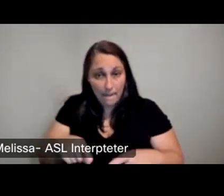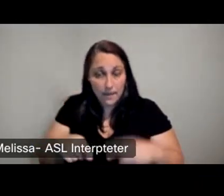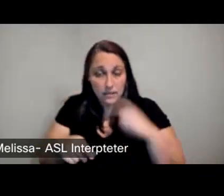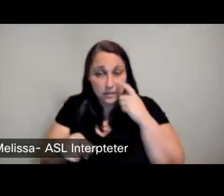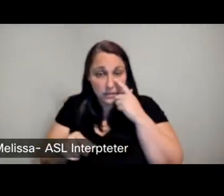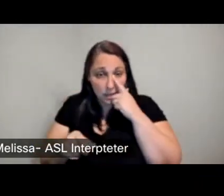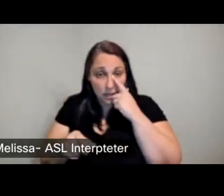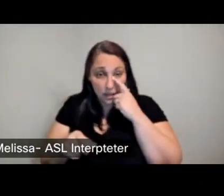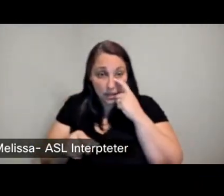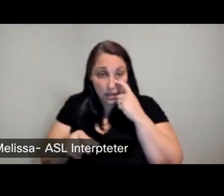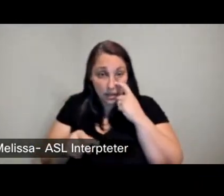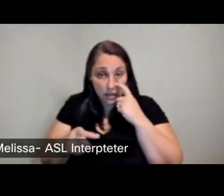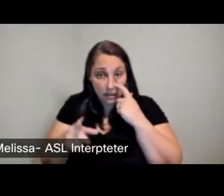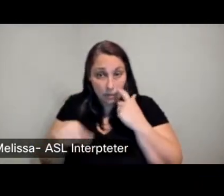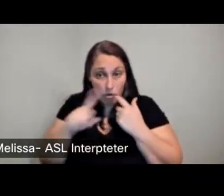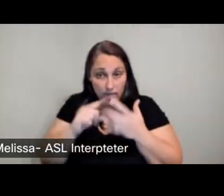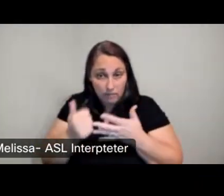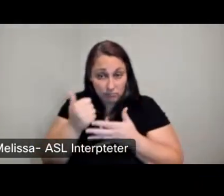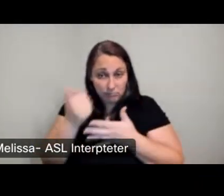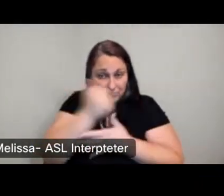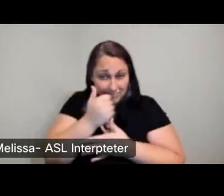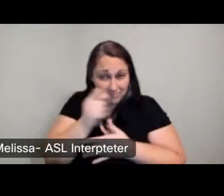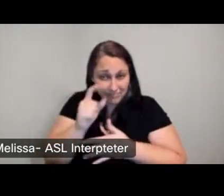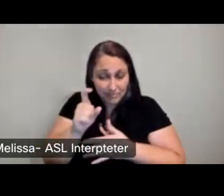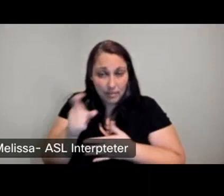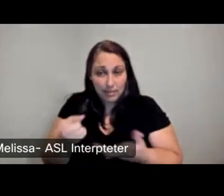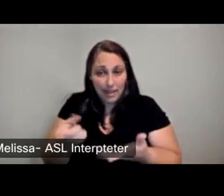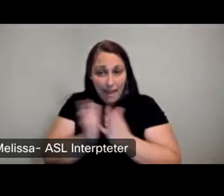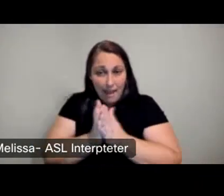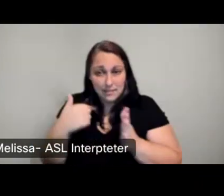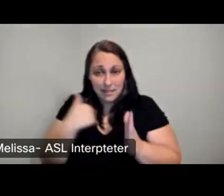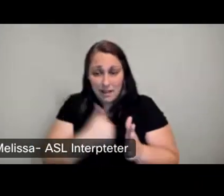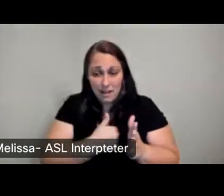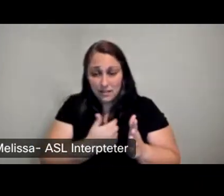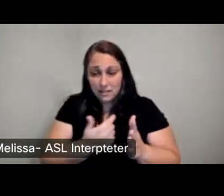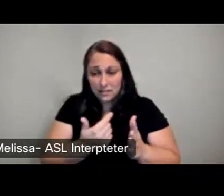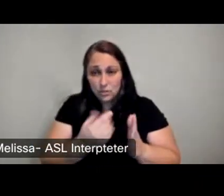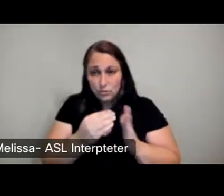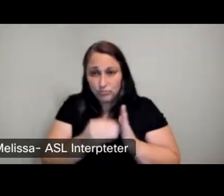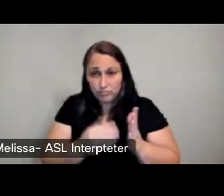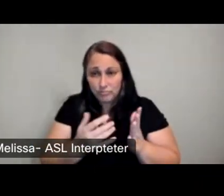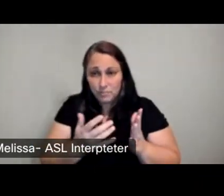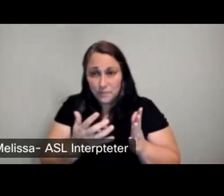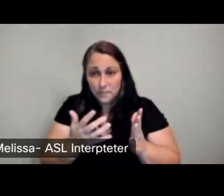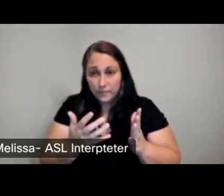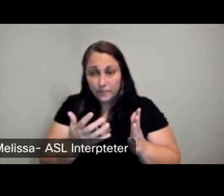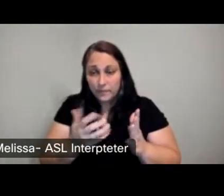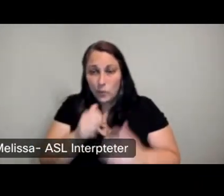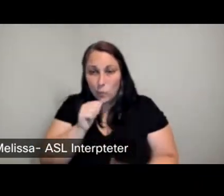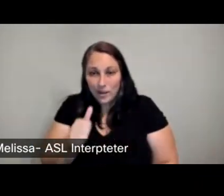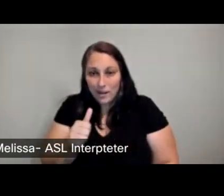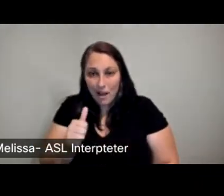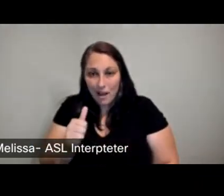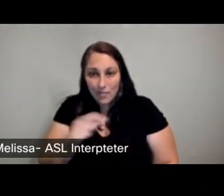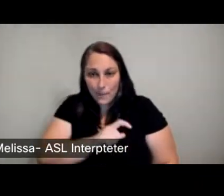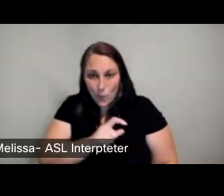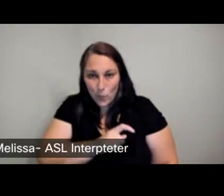I think they they access the state affairs we're not we're not the police so we we State the fair